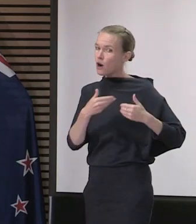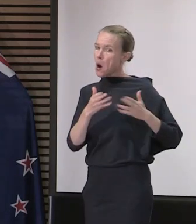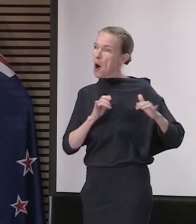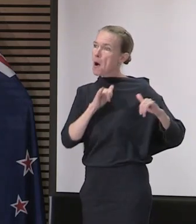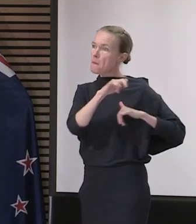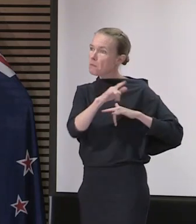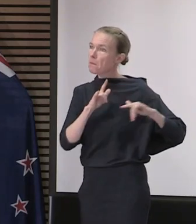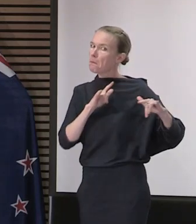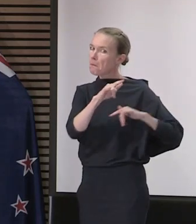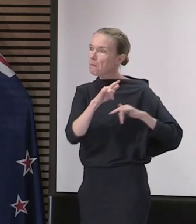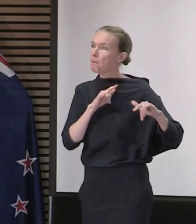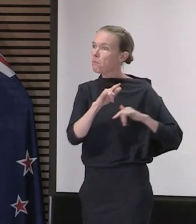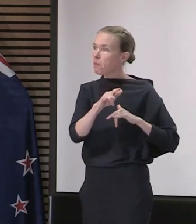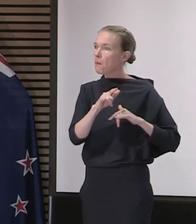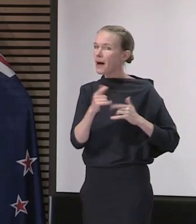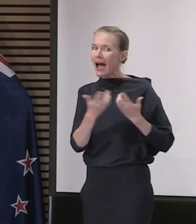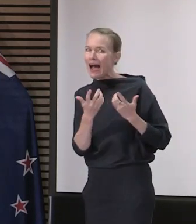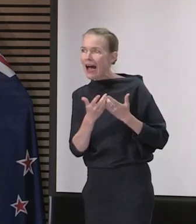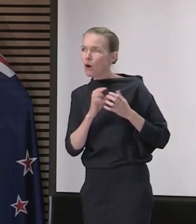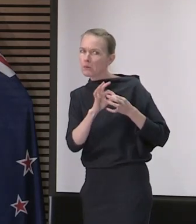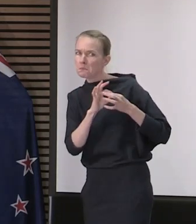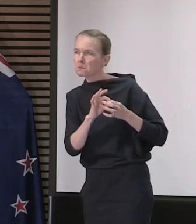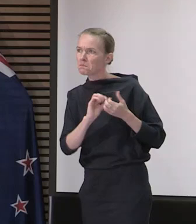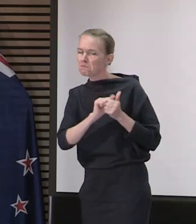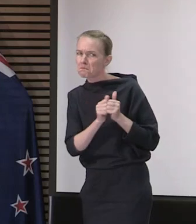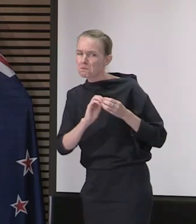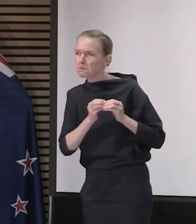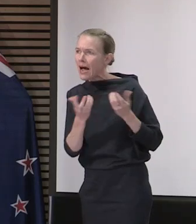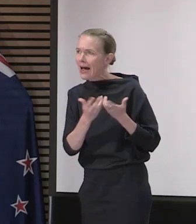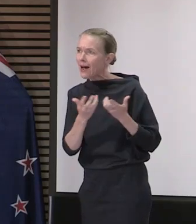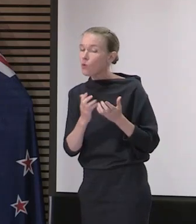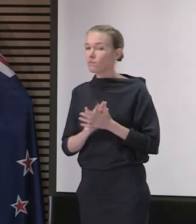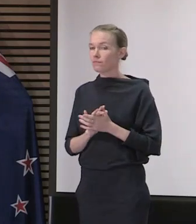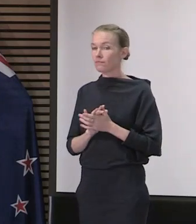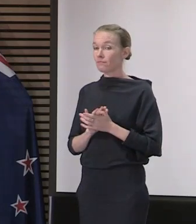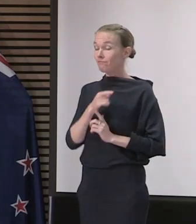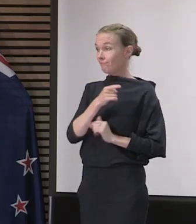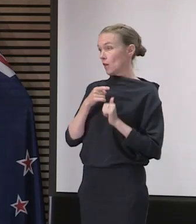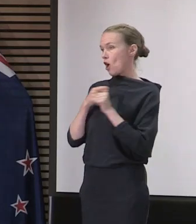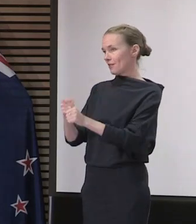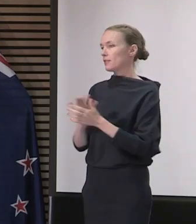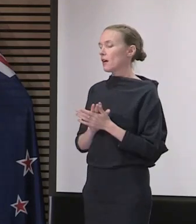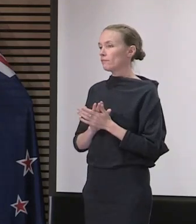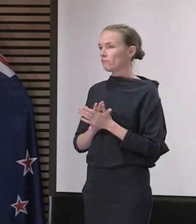Yes, we are in constant dialogue with our Australian counterparts, and it seems to